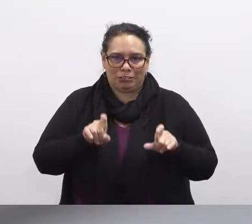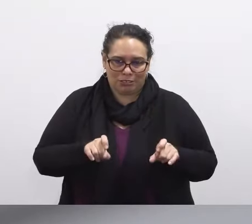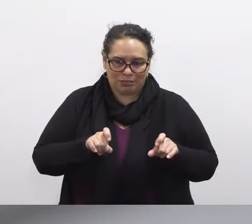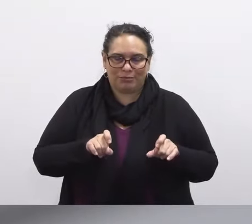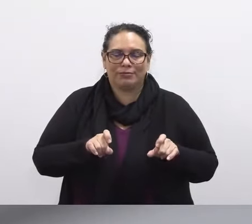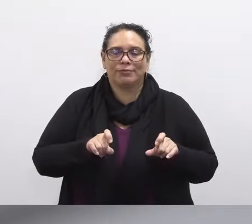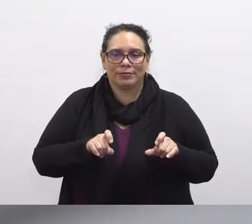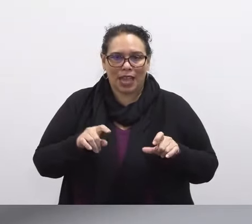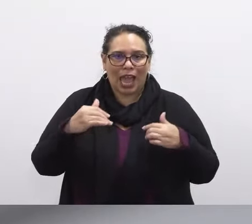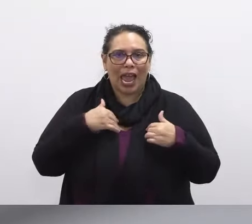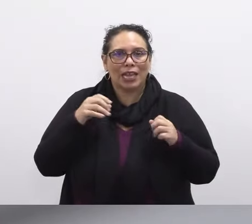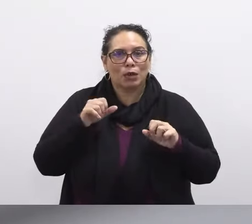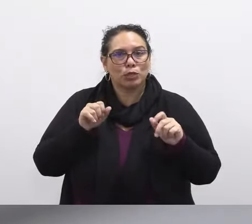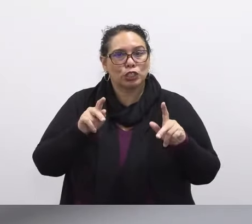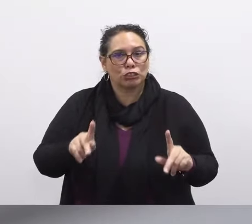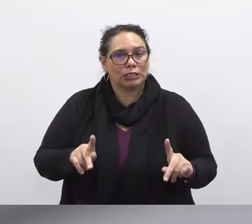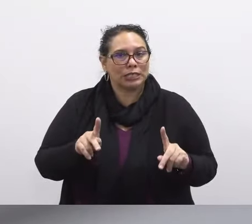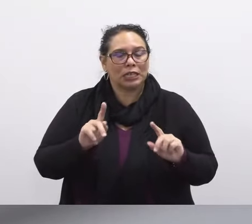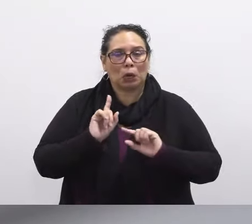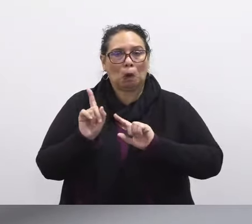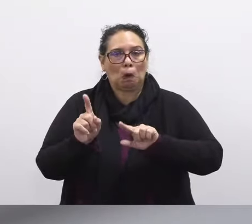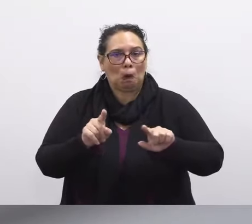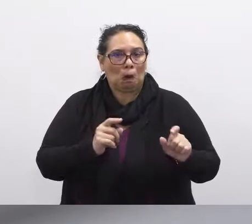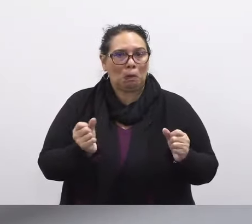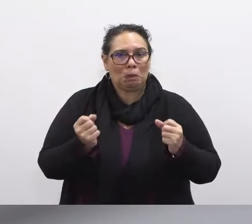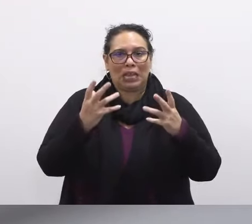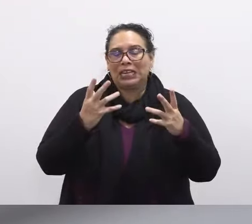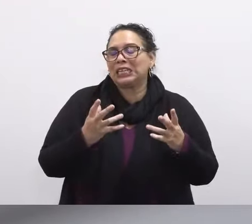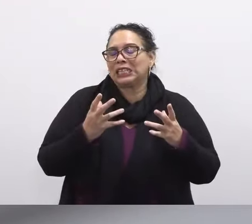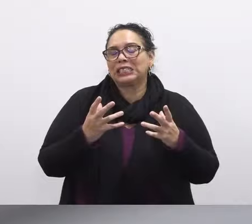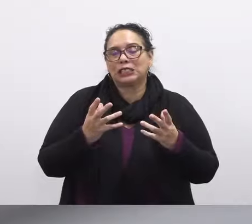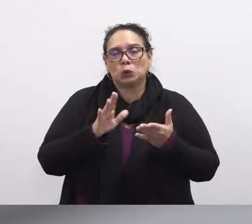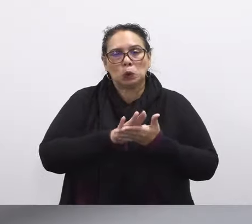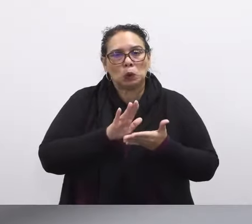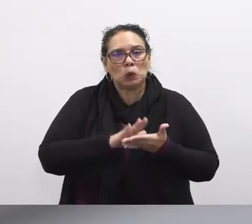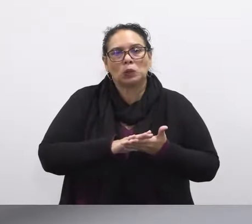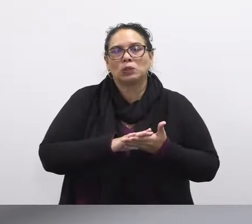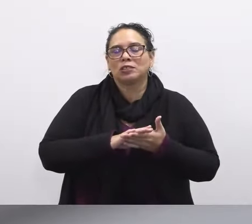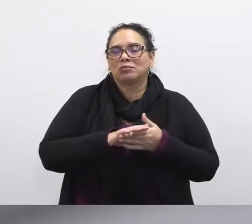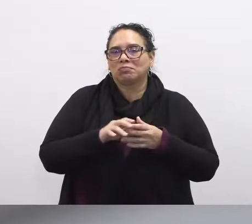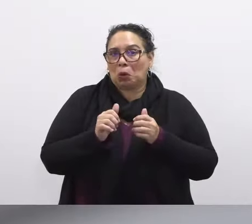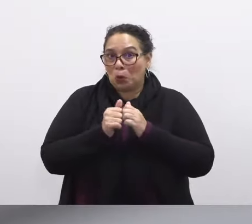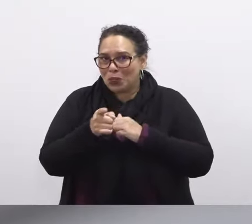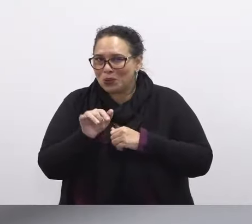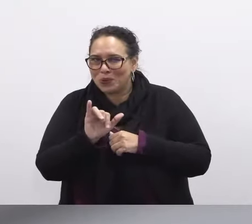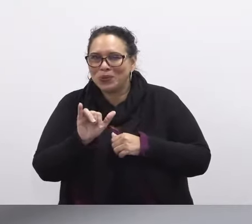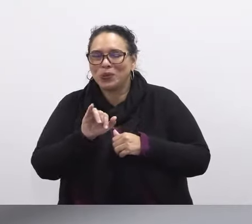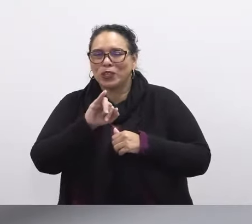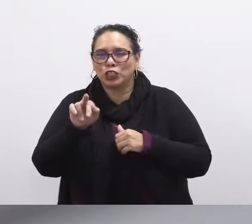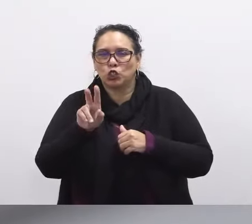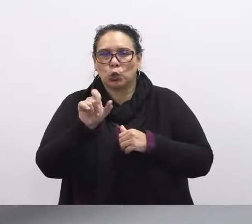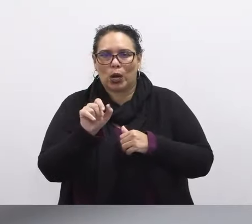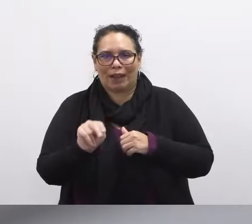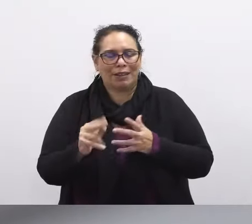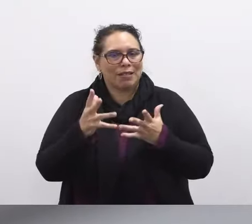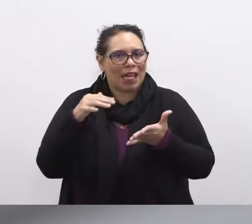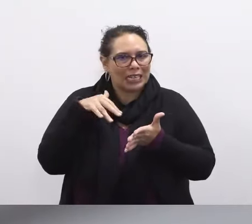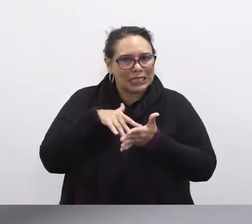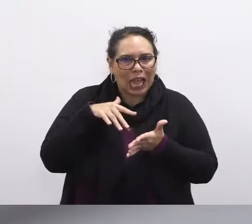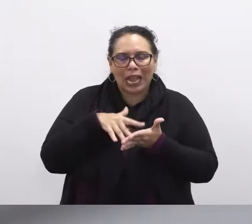had the opportunity to be in a number of schools, including alongside you and Jordan. And there was lots of studying, writing, reading,